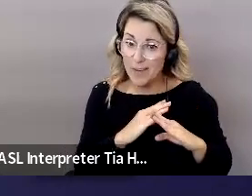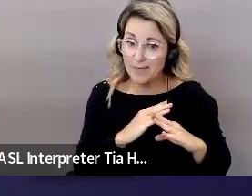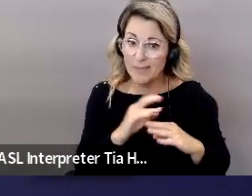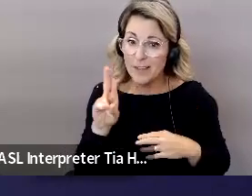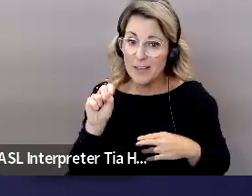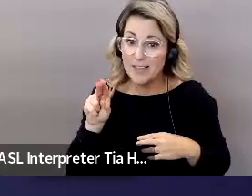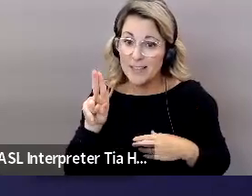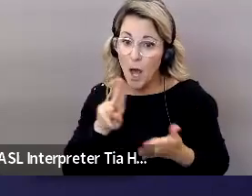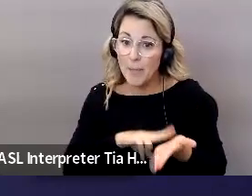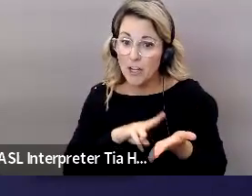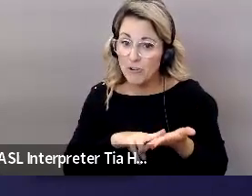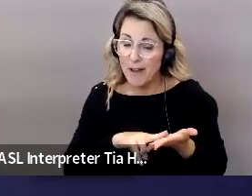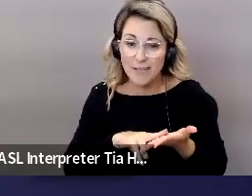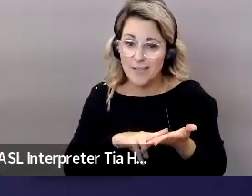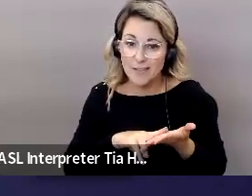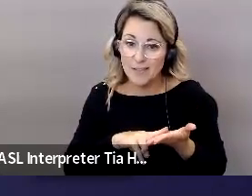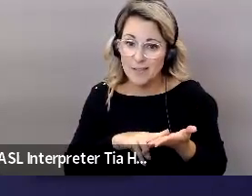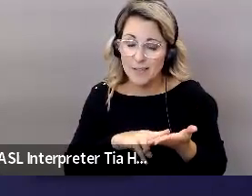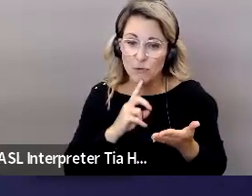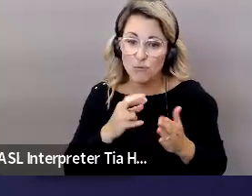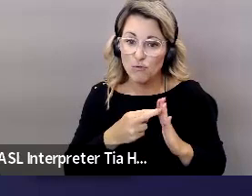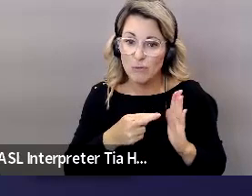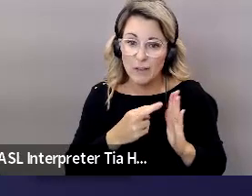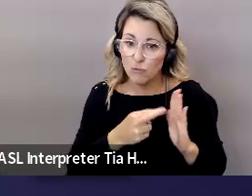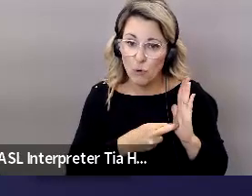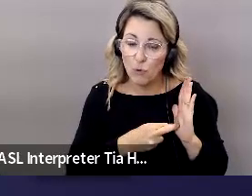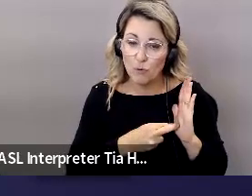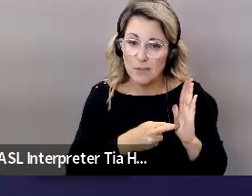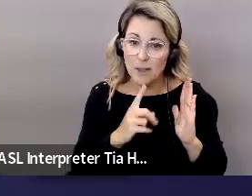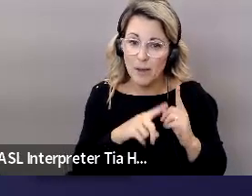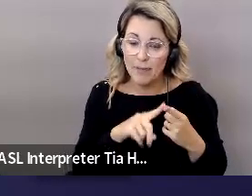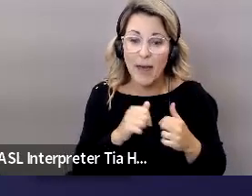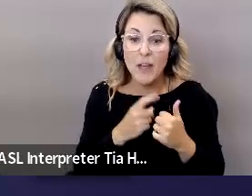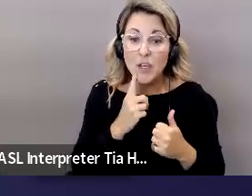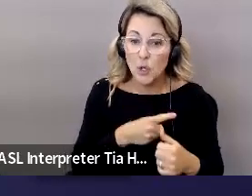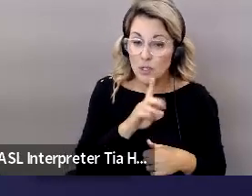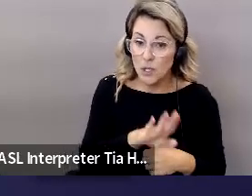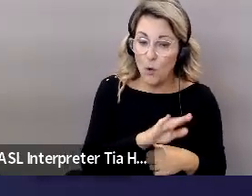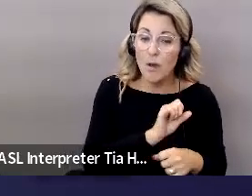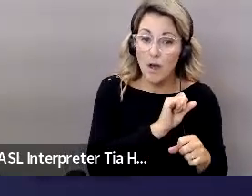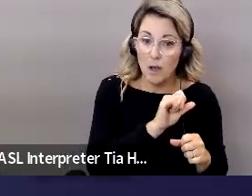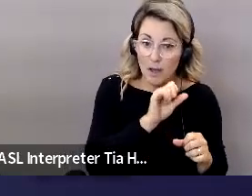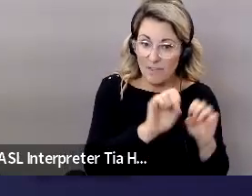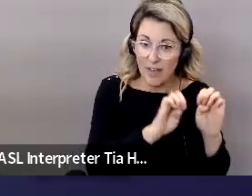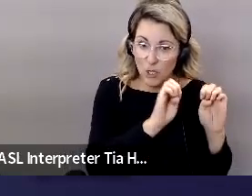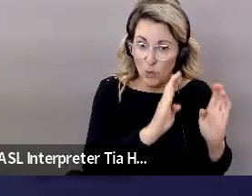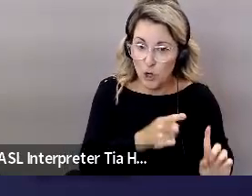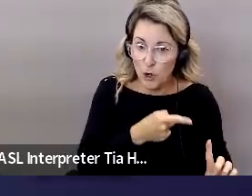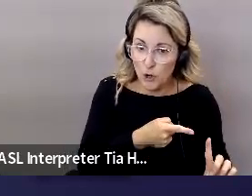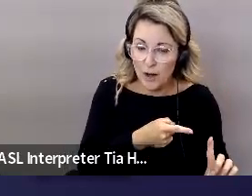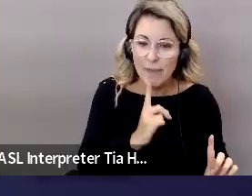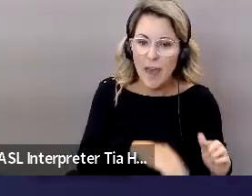example. Being someone who's working in evaluation sometimes they have a max on evaluation. So,